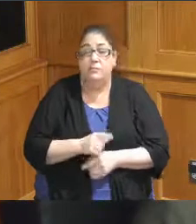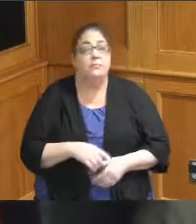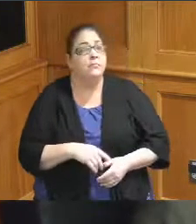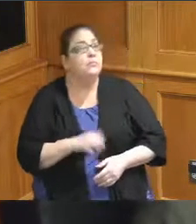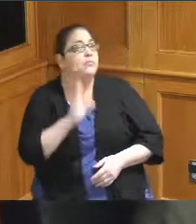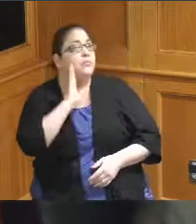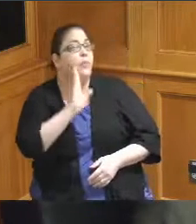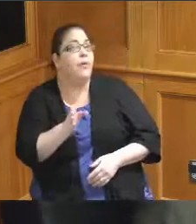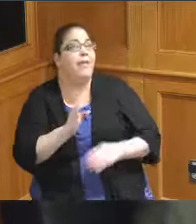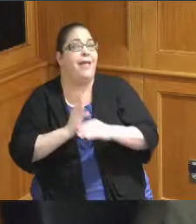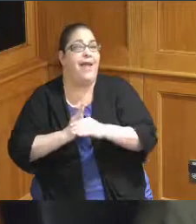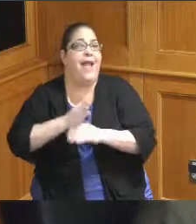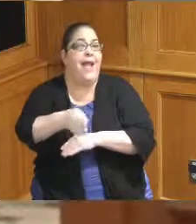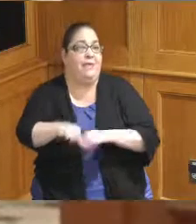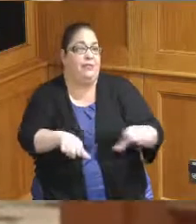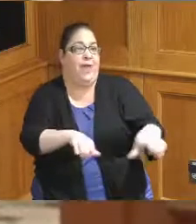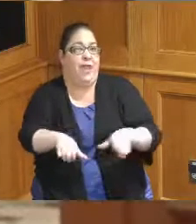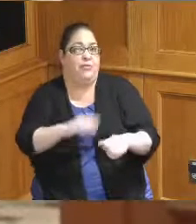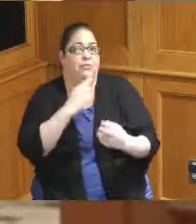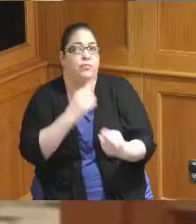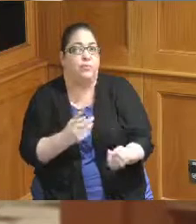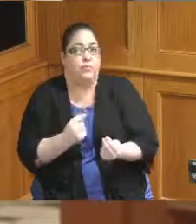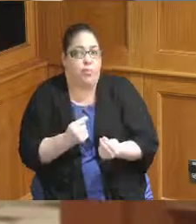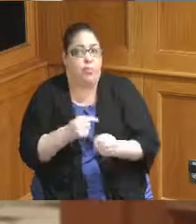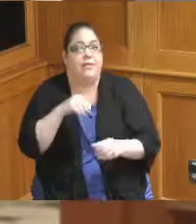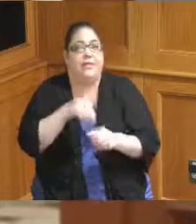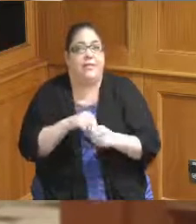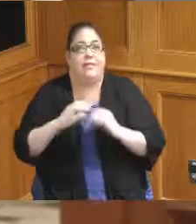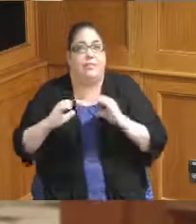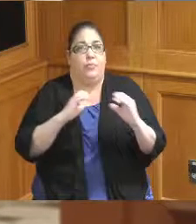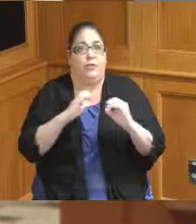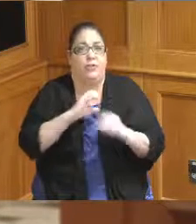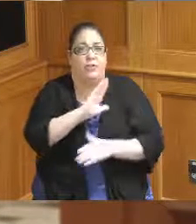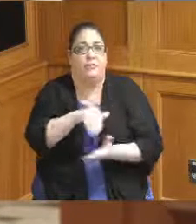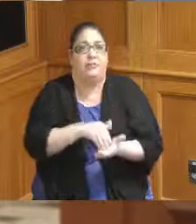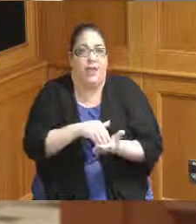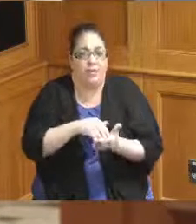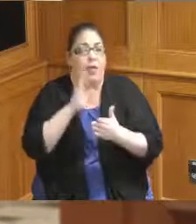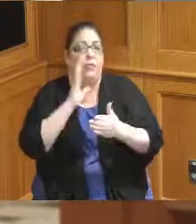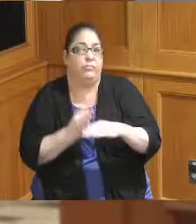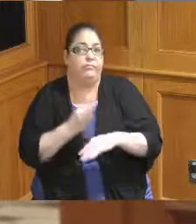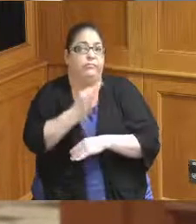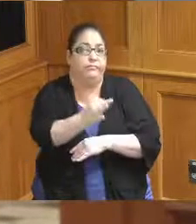have an after-action report from from within the Communication Center and then I will solicit that